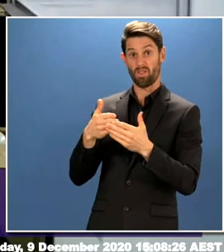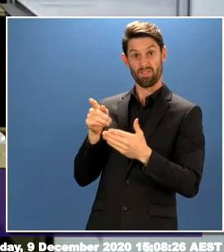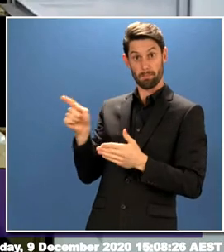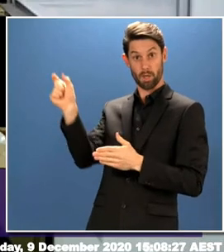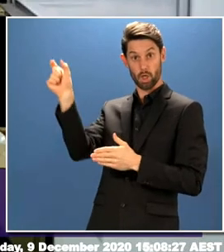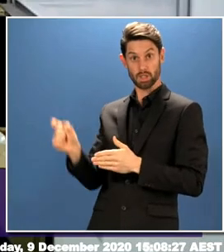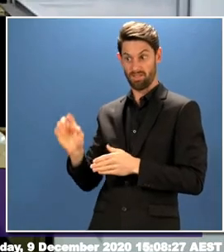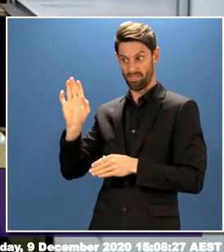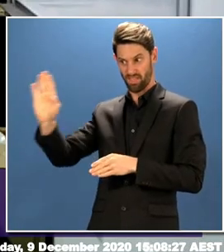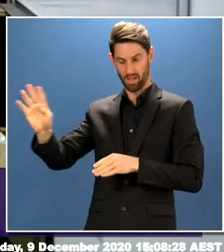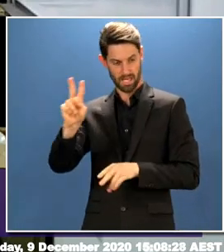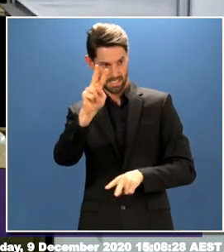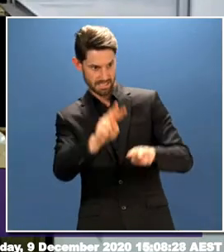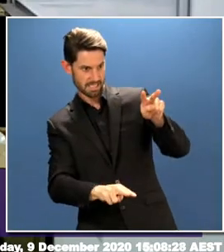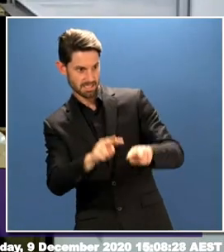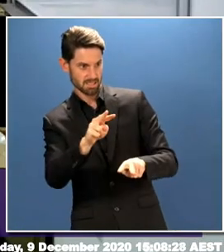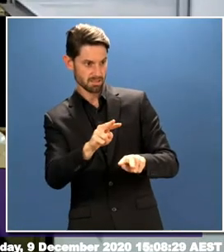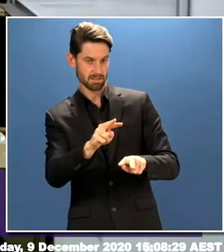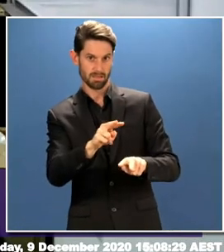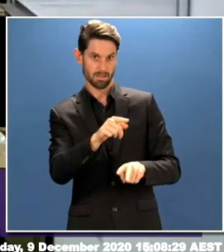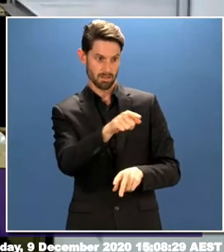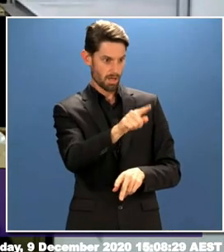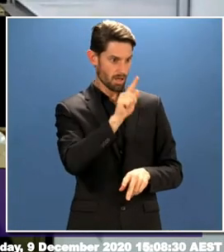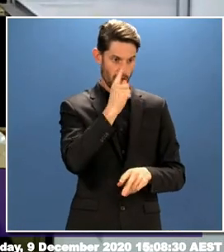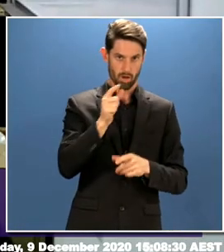assessment of you where you've got not much control or determination over that,